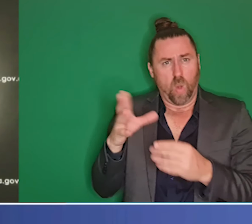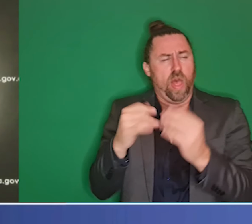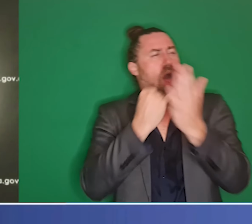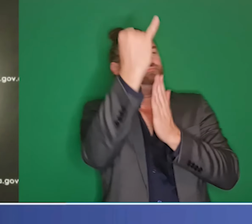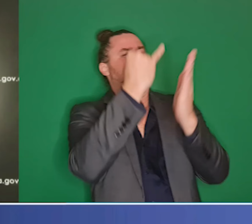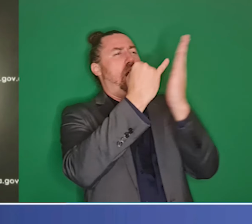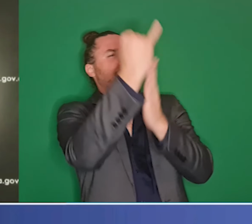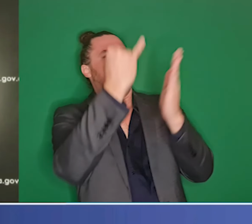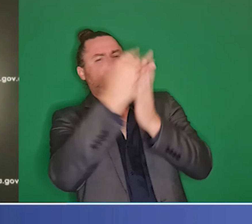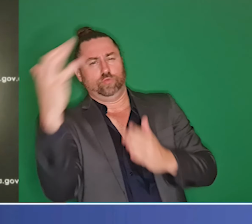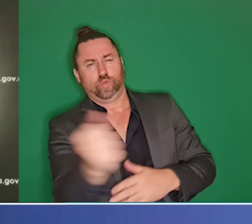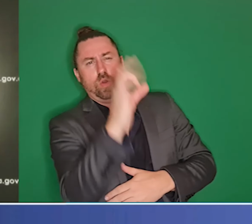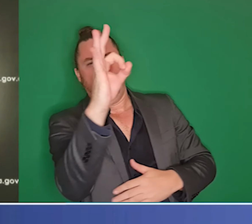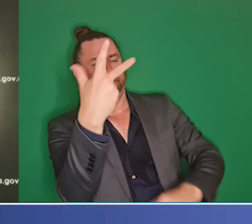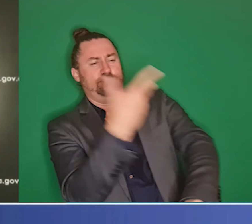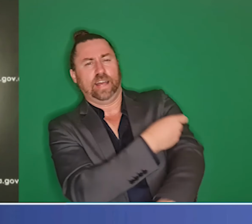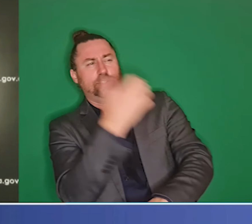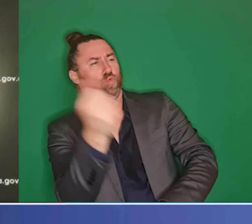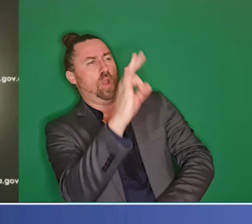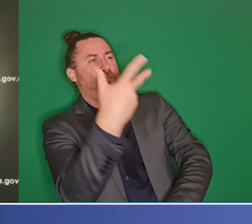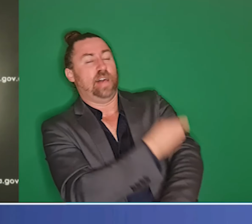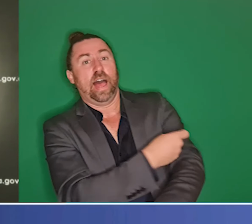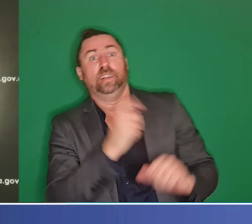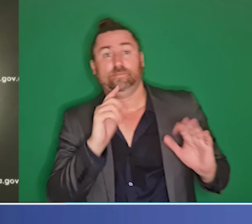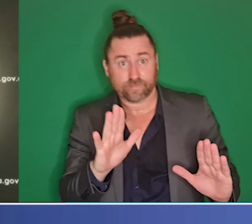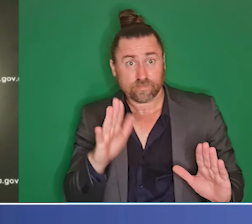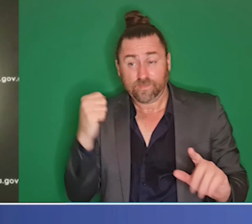and the anti-vaxxers are losing and have lost the debate